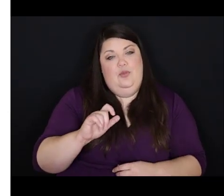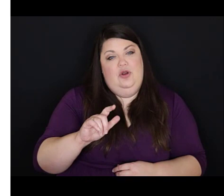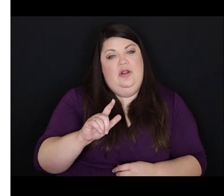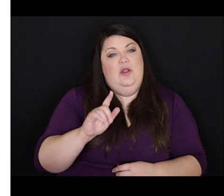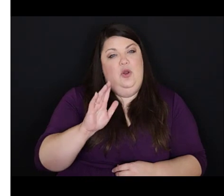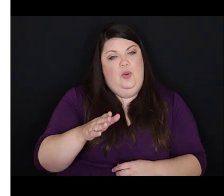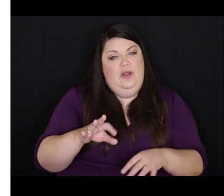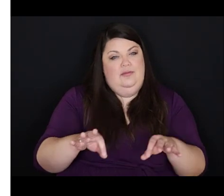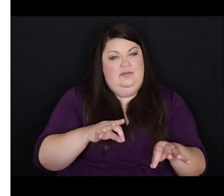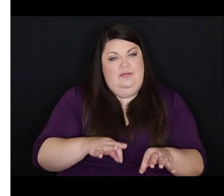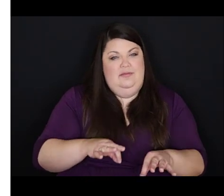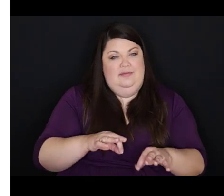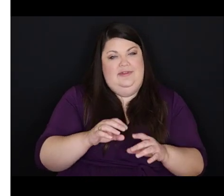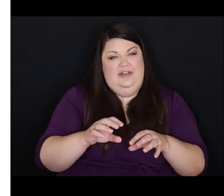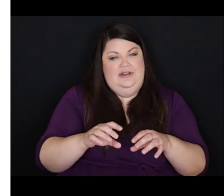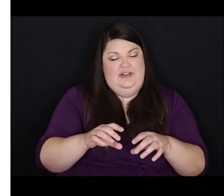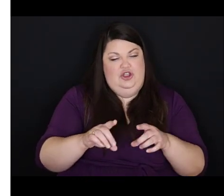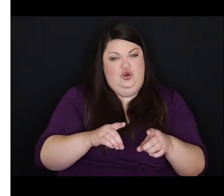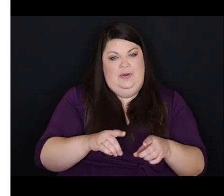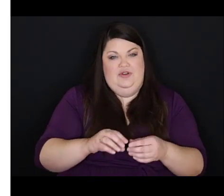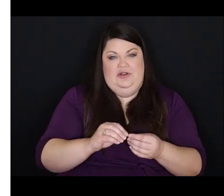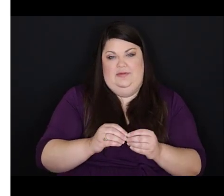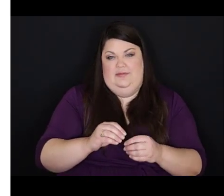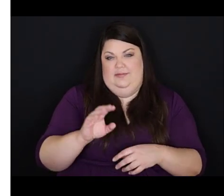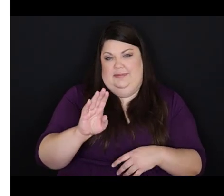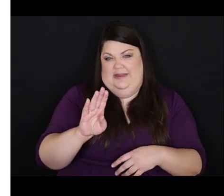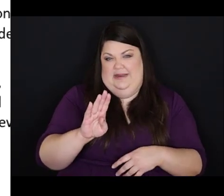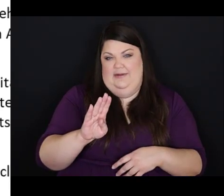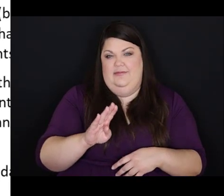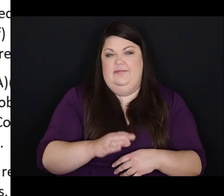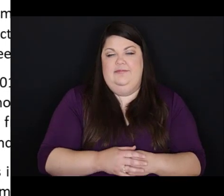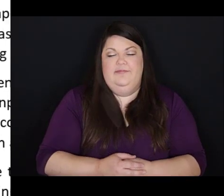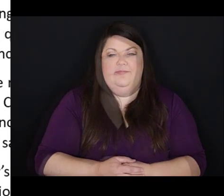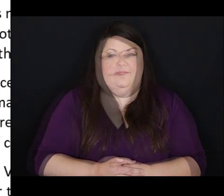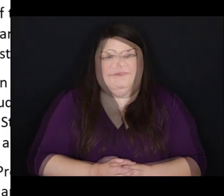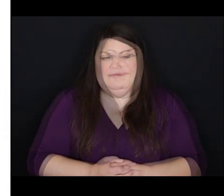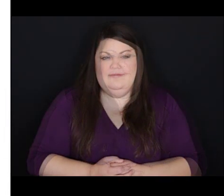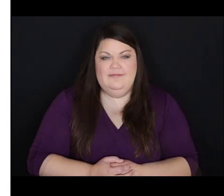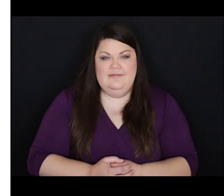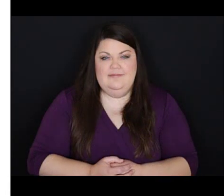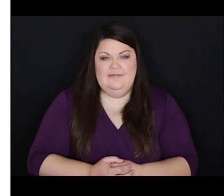(b): Comprehensive Statewide Needs Assessment. [April Trice] Thank you, Jim.